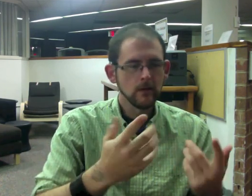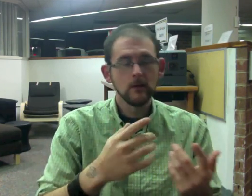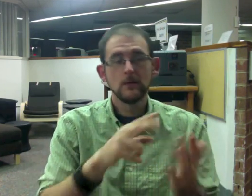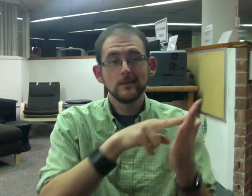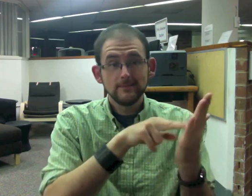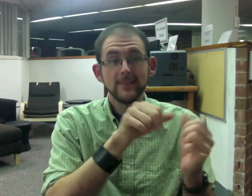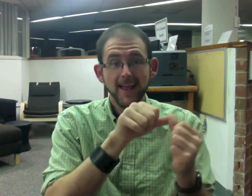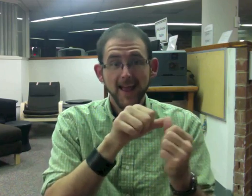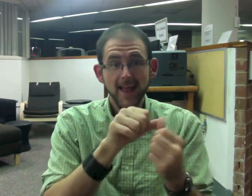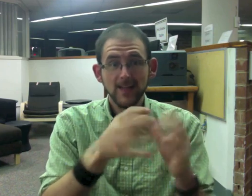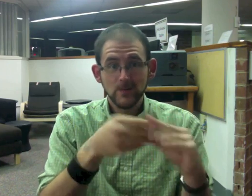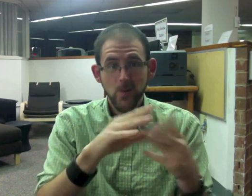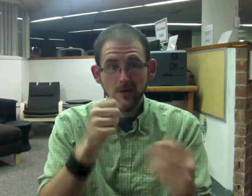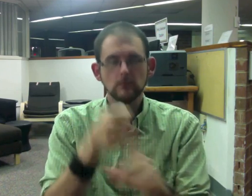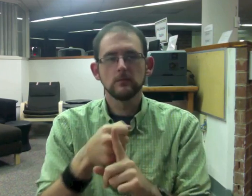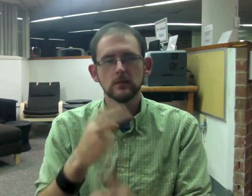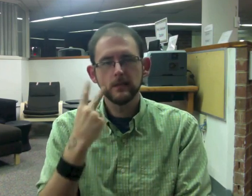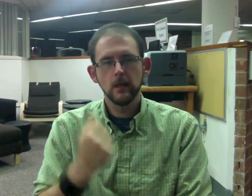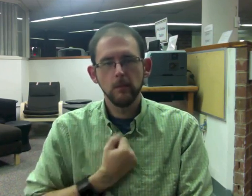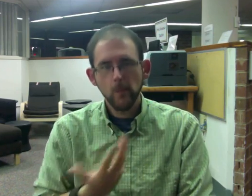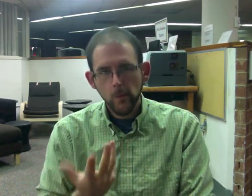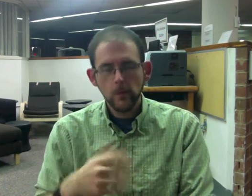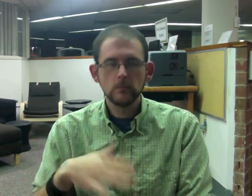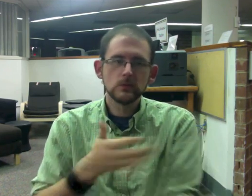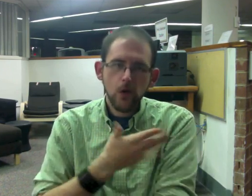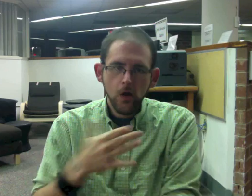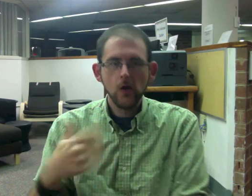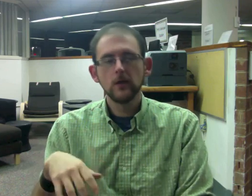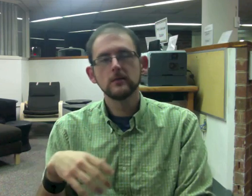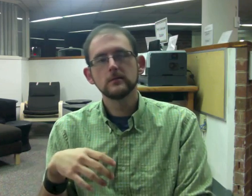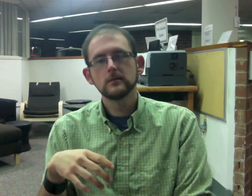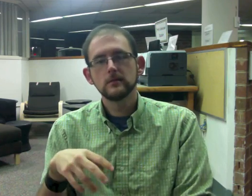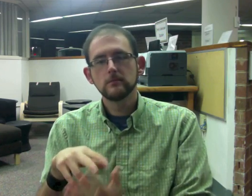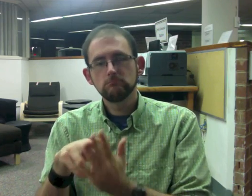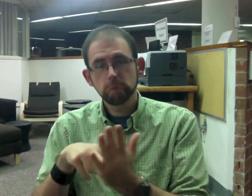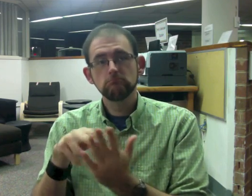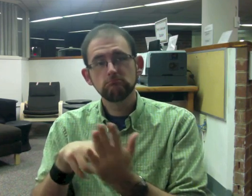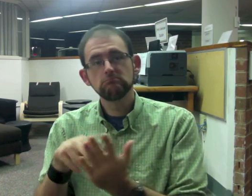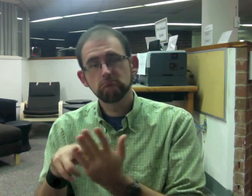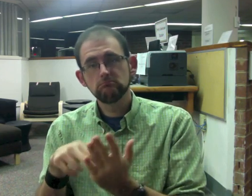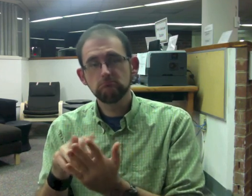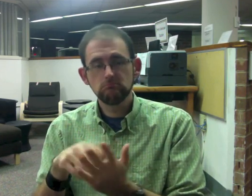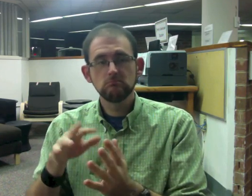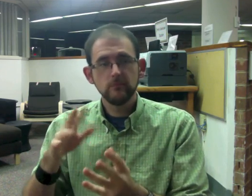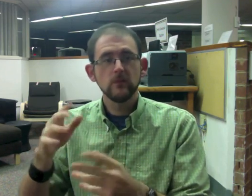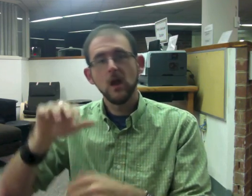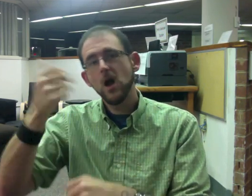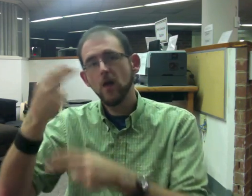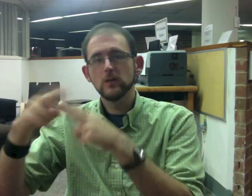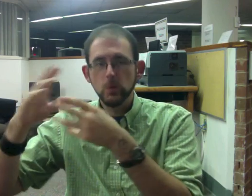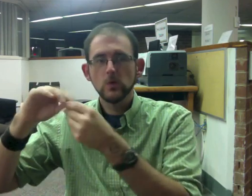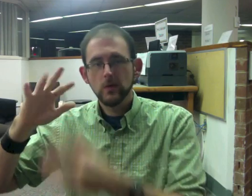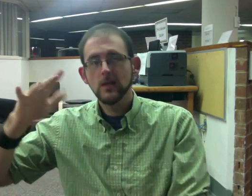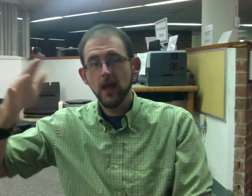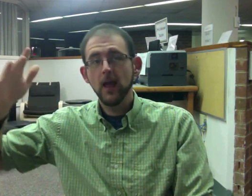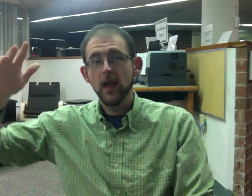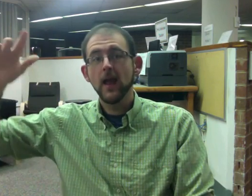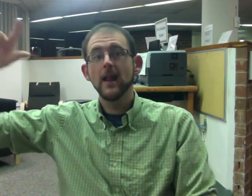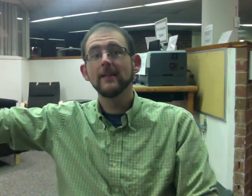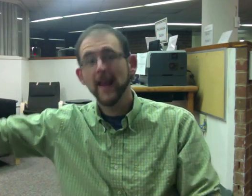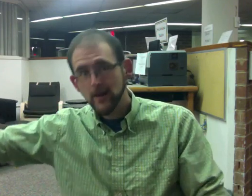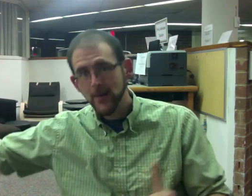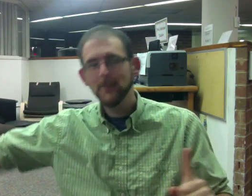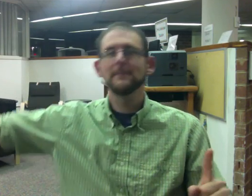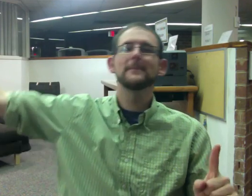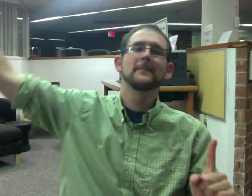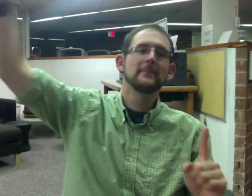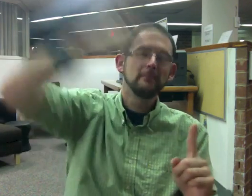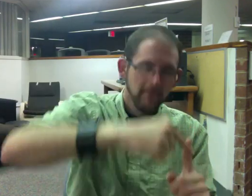You'll be reading along in a story and get interrupted by a poem, a song, other short stories, and a long while later return to the story you were reading.